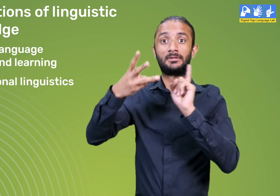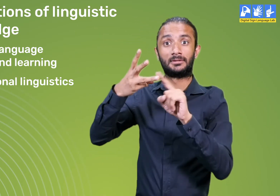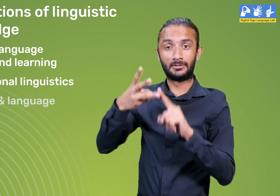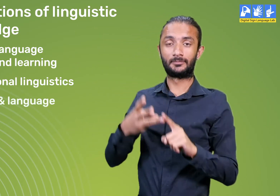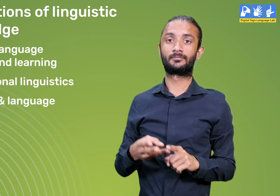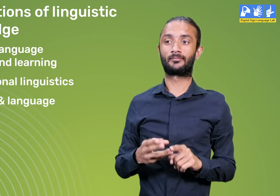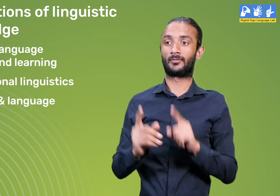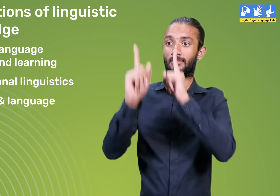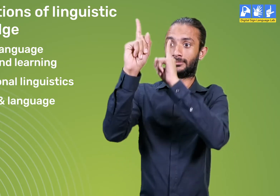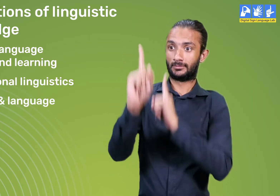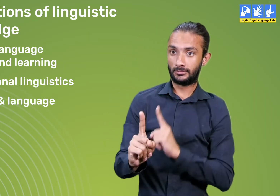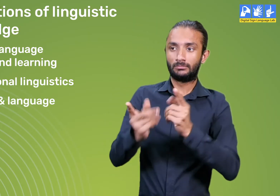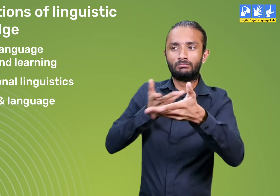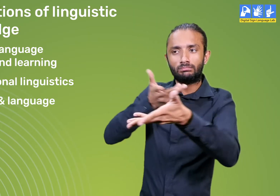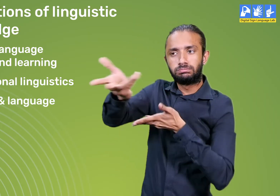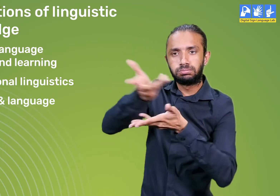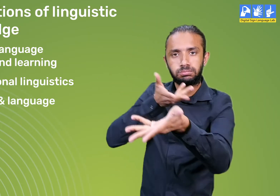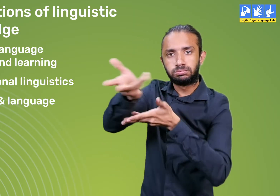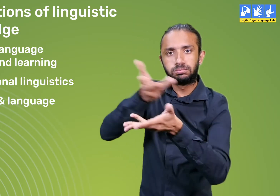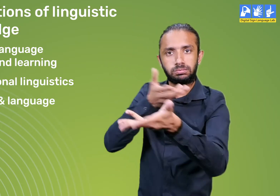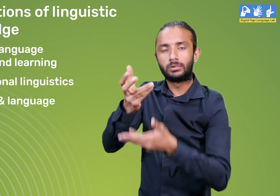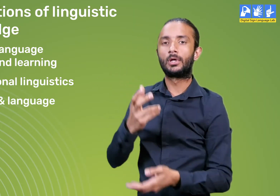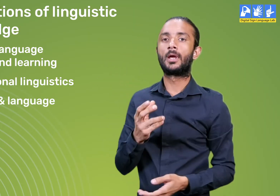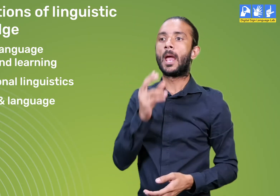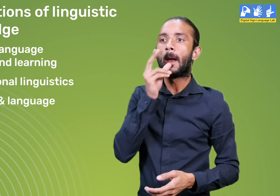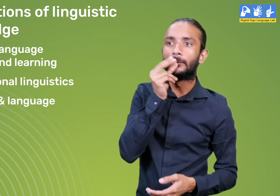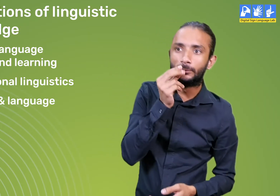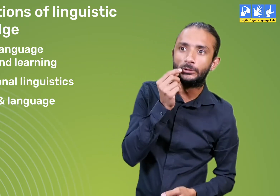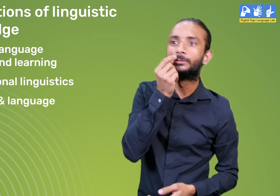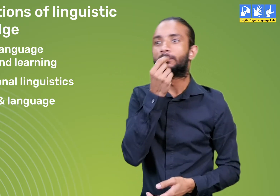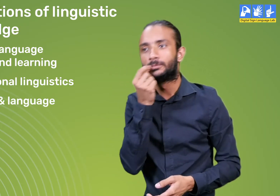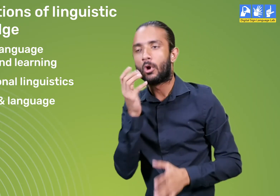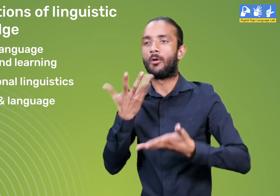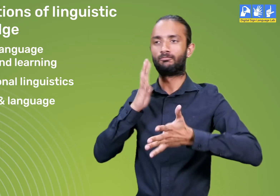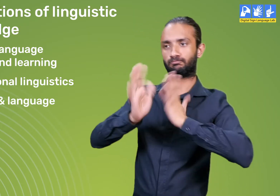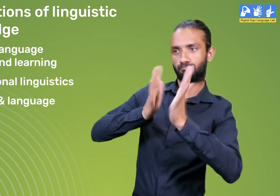iii) speech and language pathology ; it is an expression of verbal / oral mode of communication or signing .